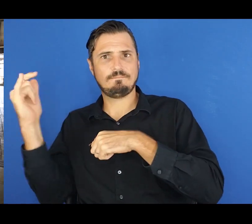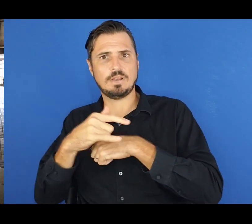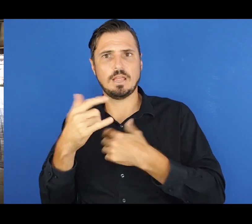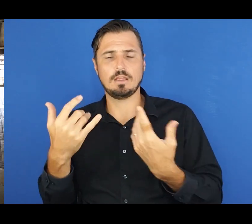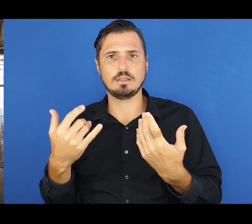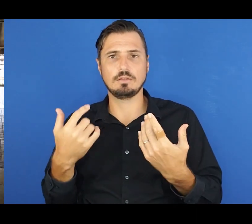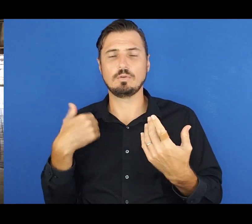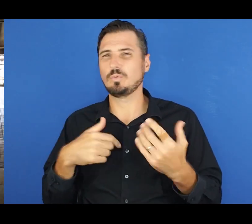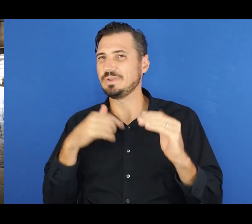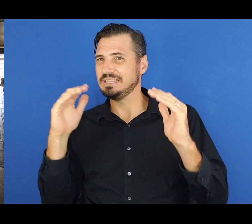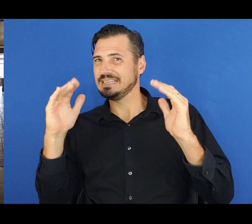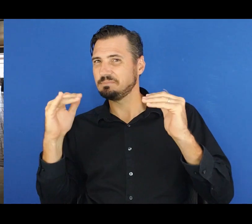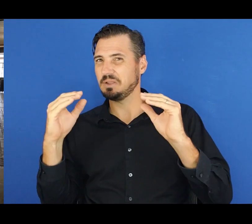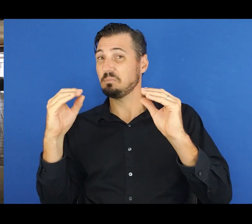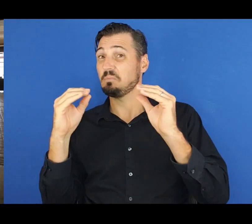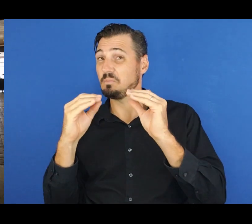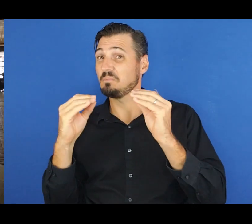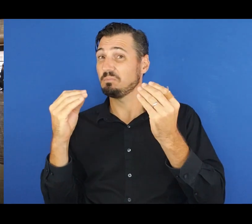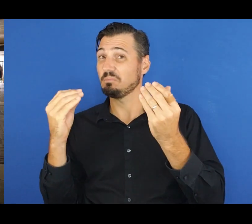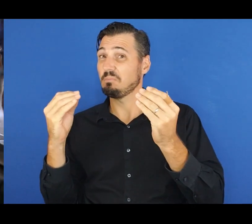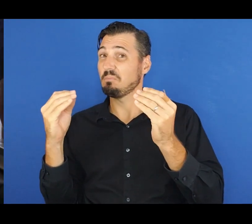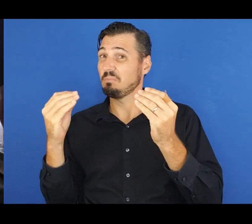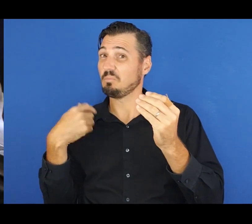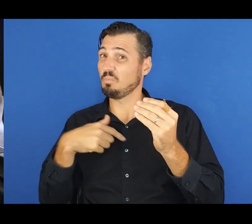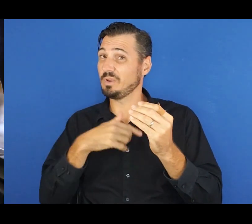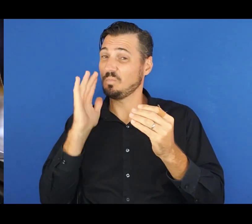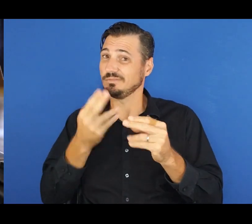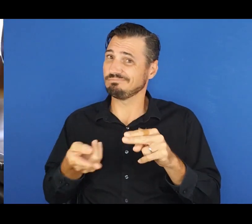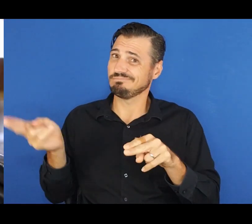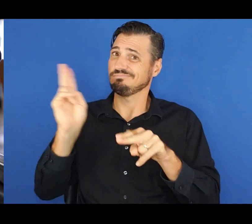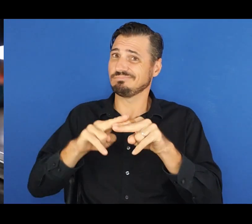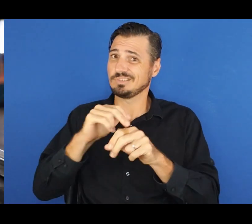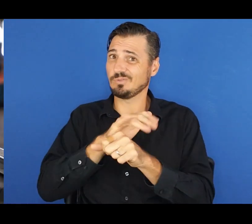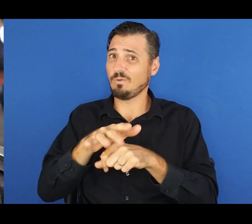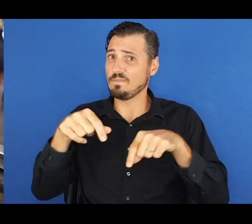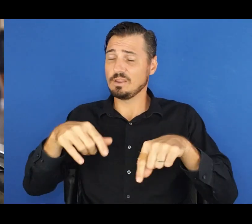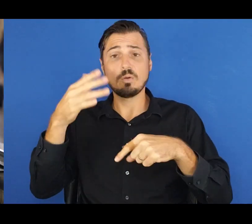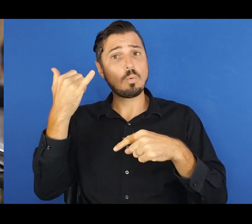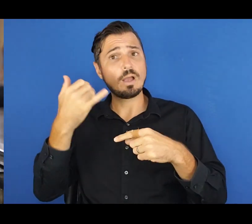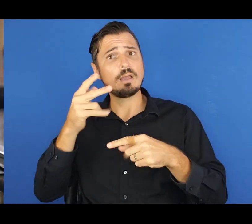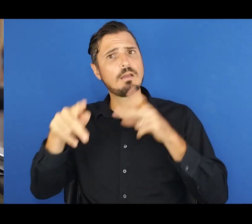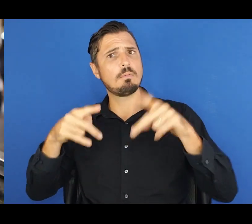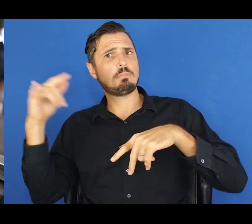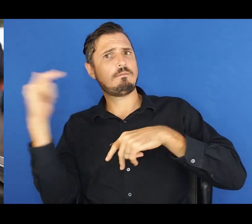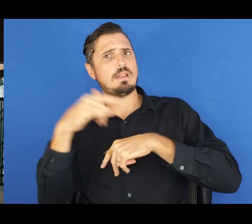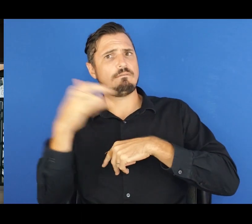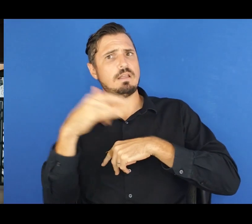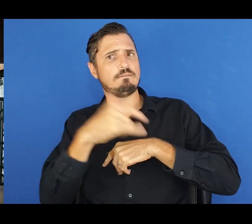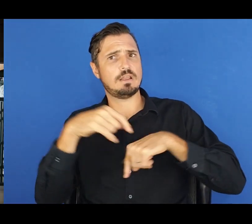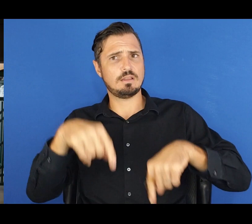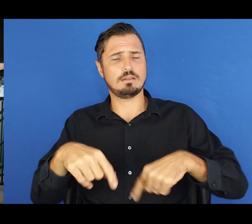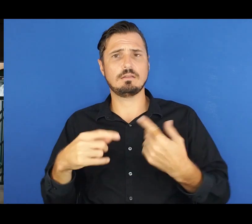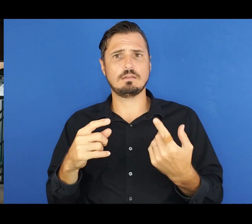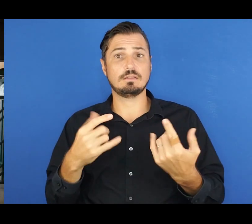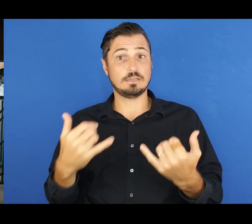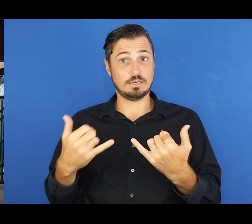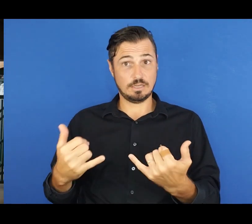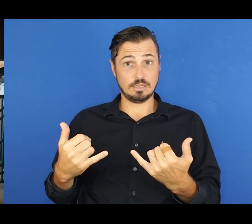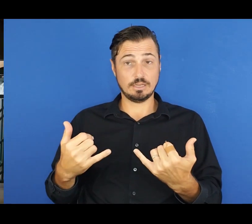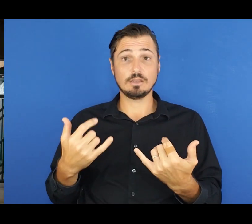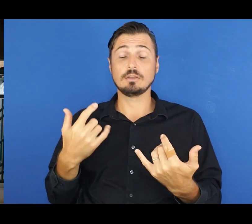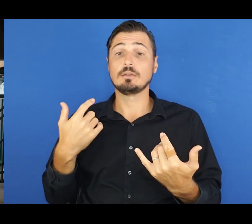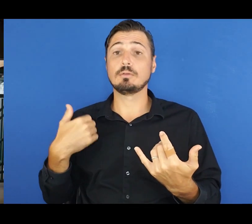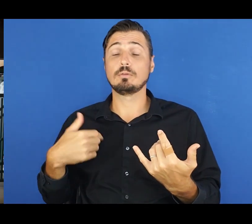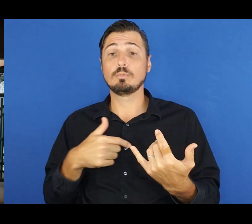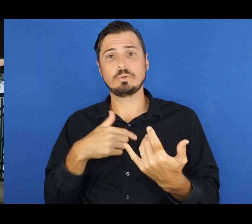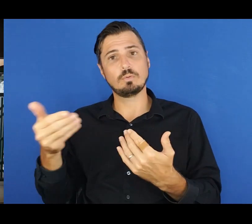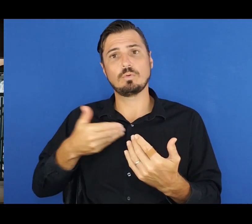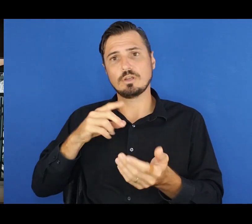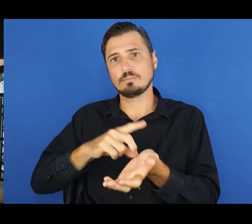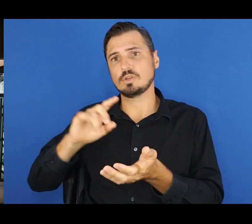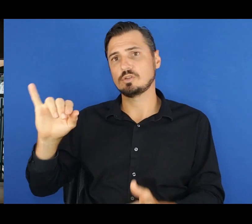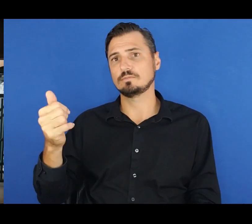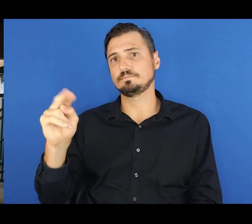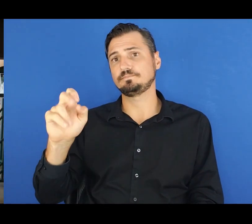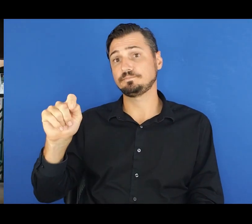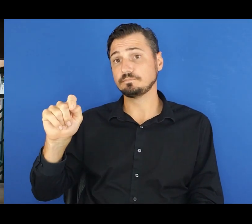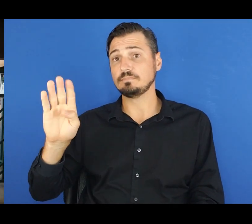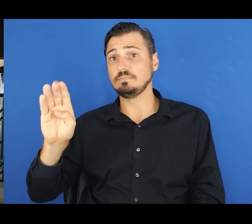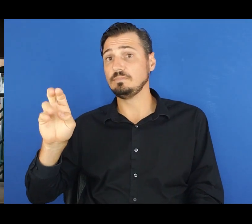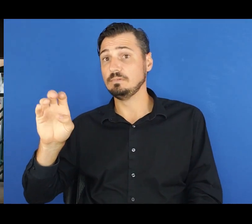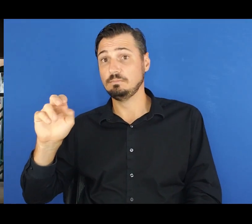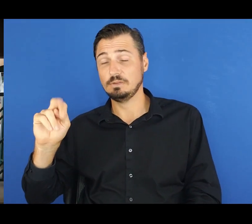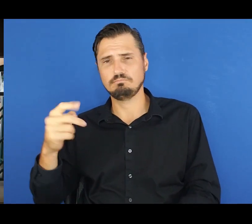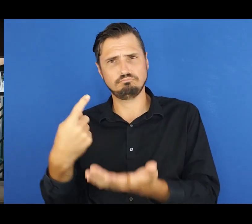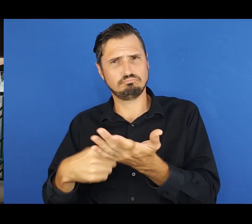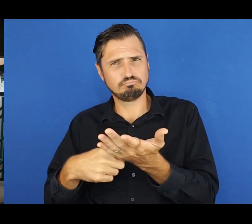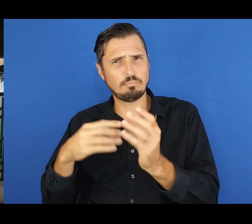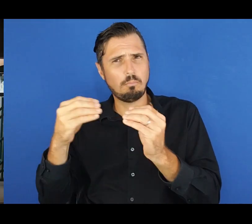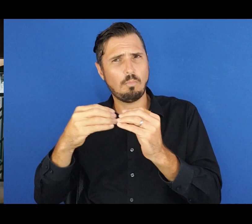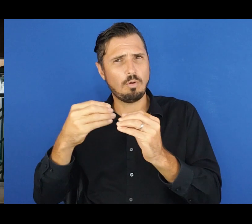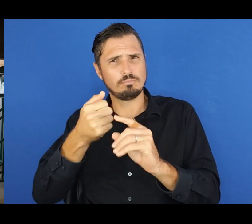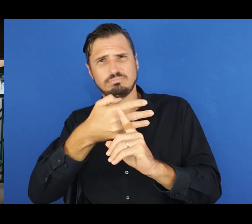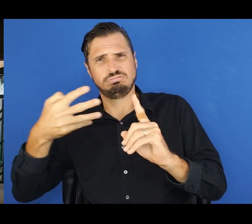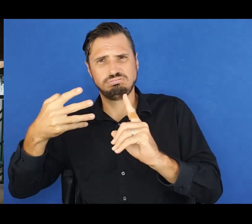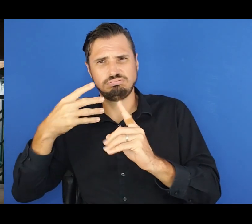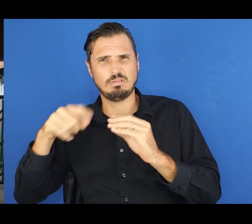an increase in cases. BUT….there’s a lot we can do to protect ourselves and our island. Today we welcome Kaua`i District Health Officer, Dr. Janet Berreman, to discuss this in more detail…